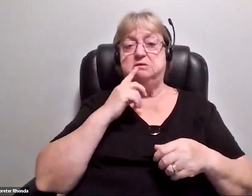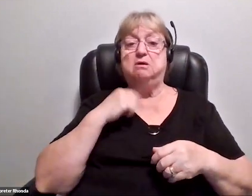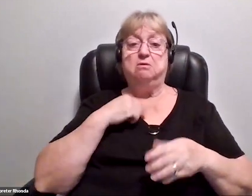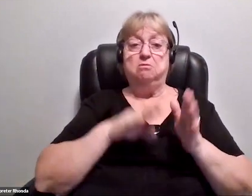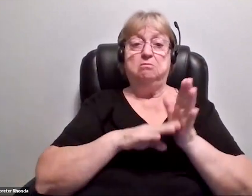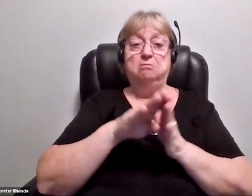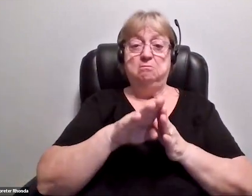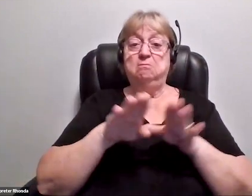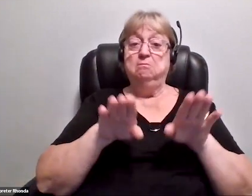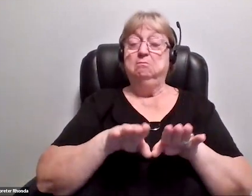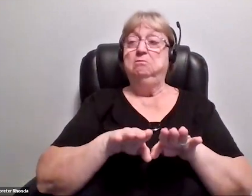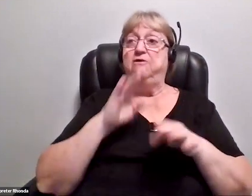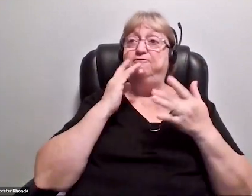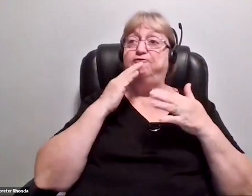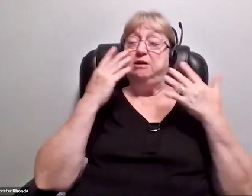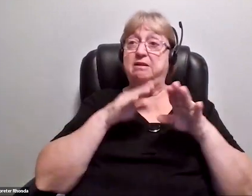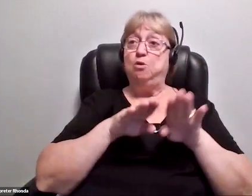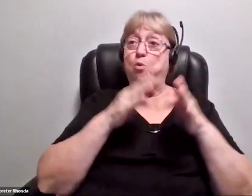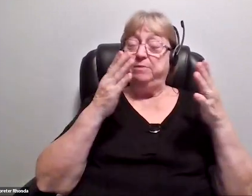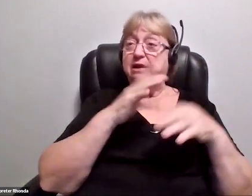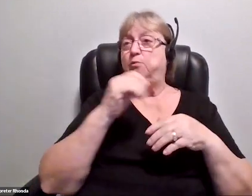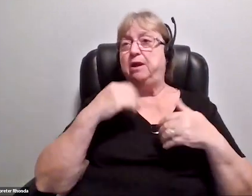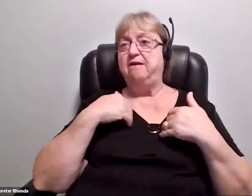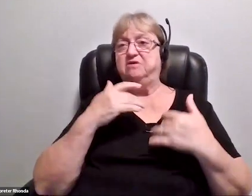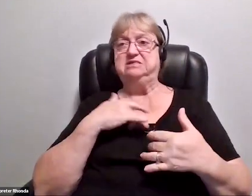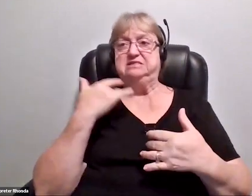and we have a sensory room in this opening, a place that people